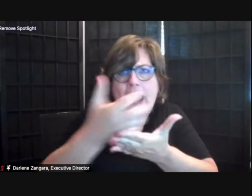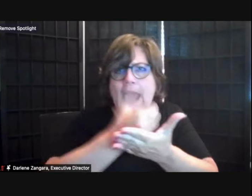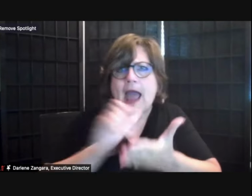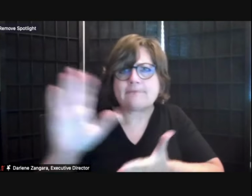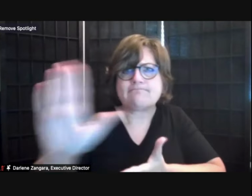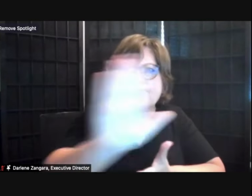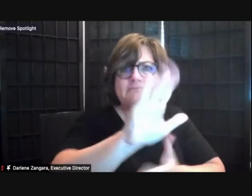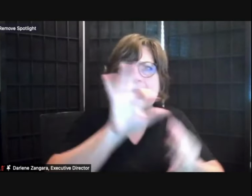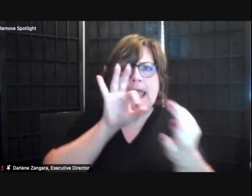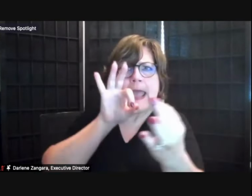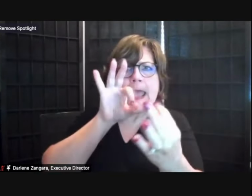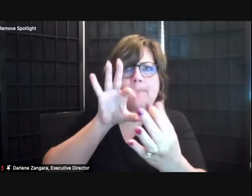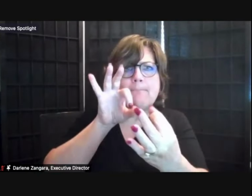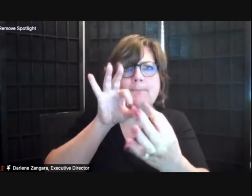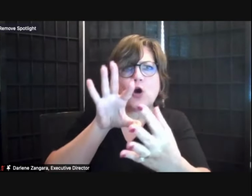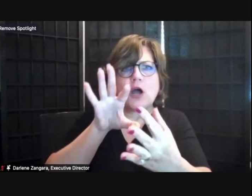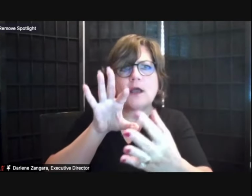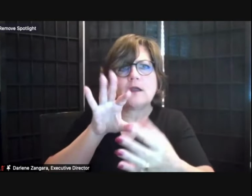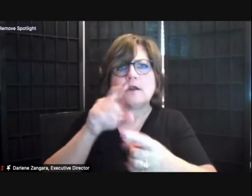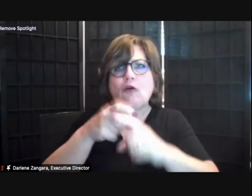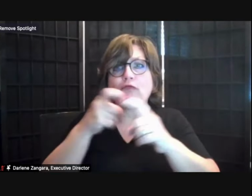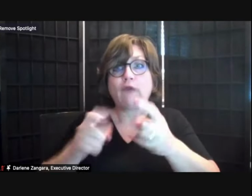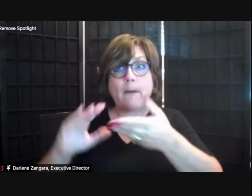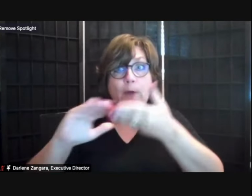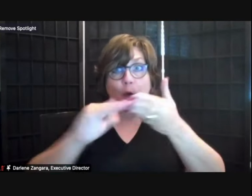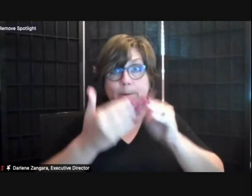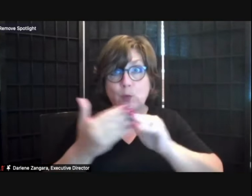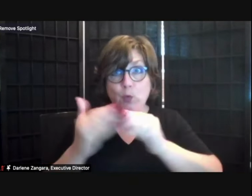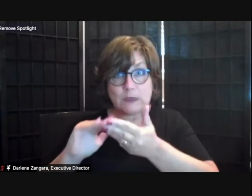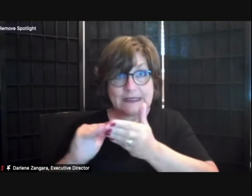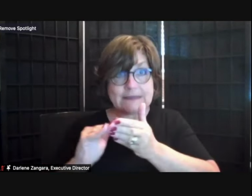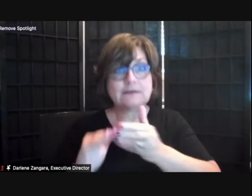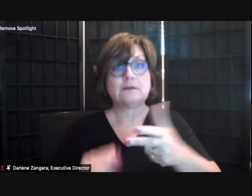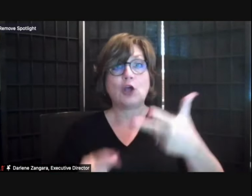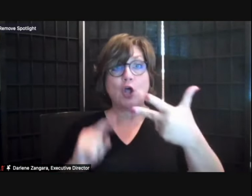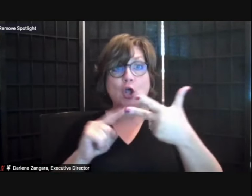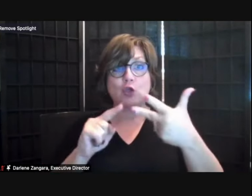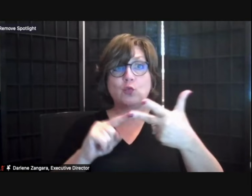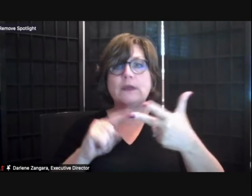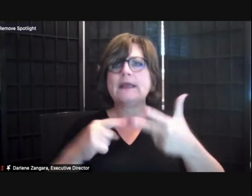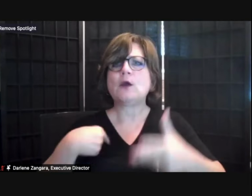2. Collect and report input from communities